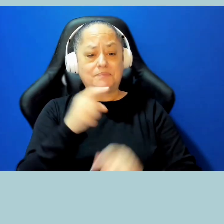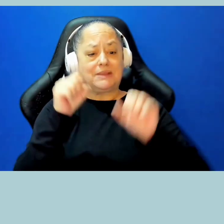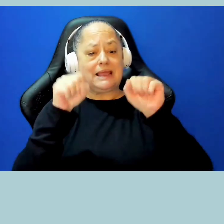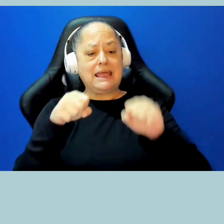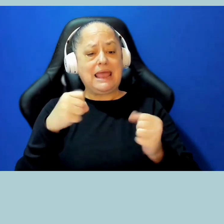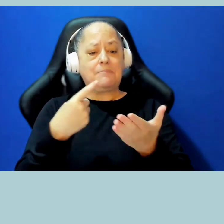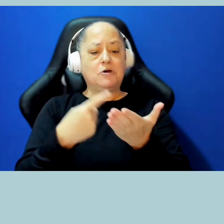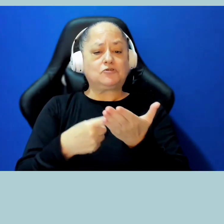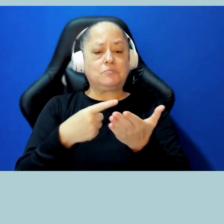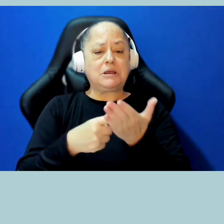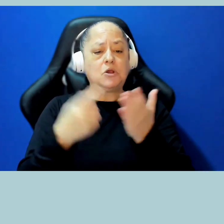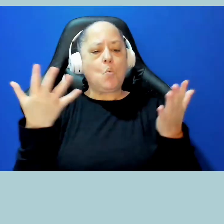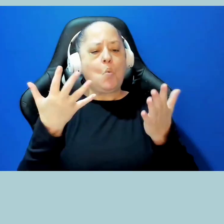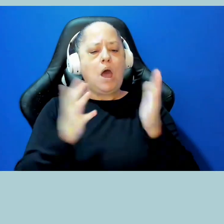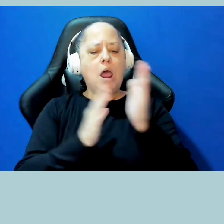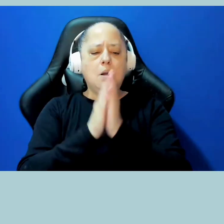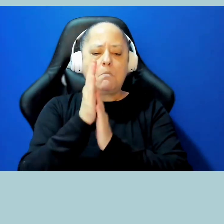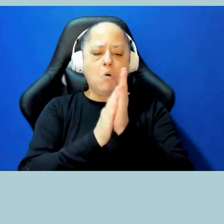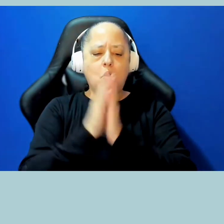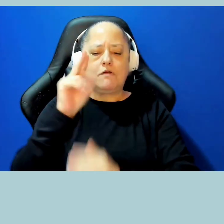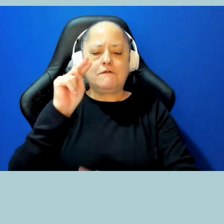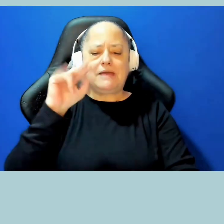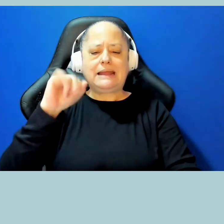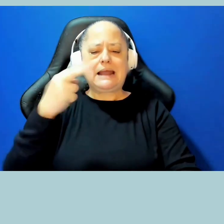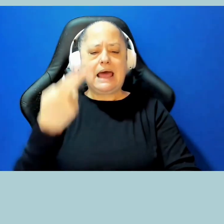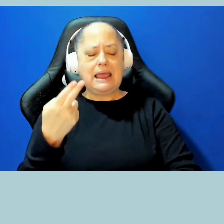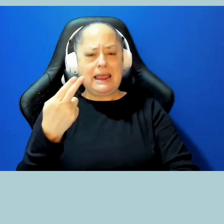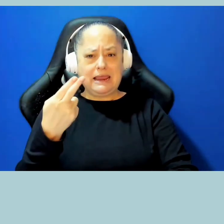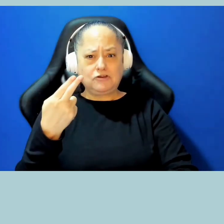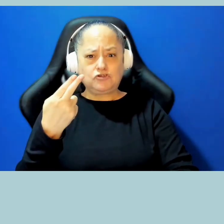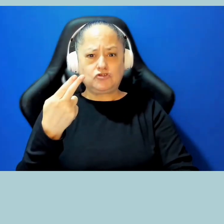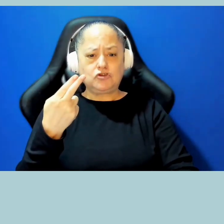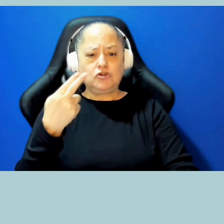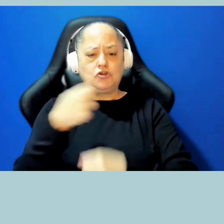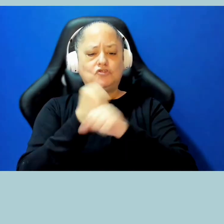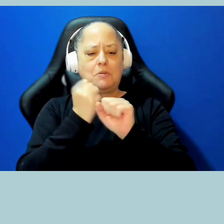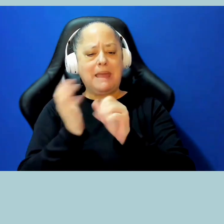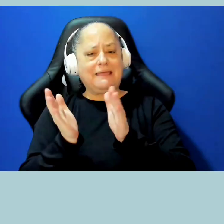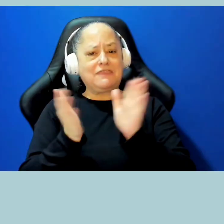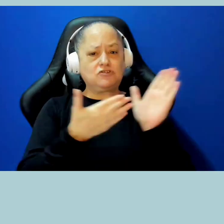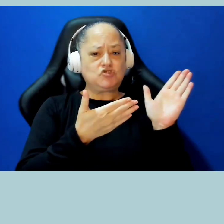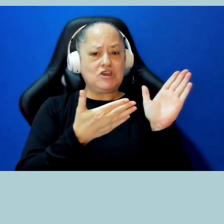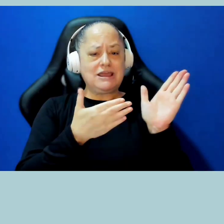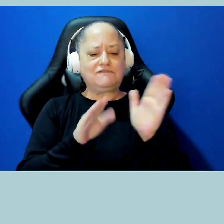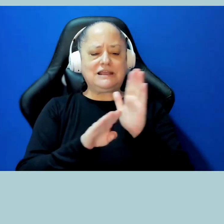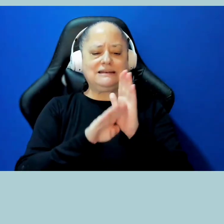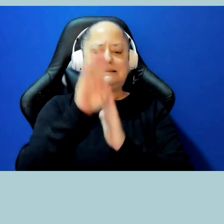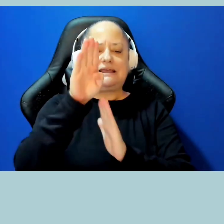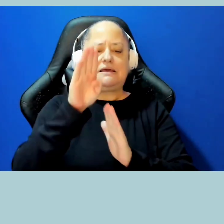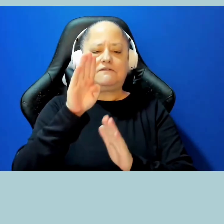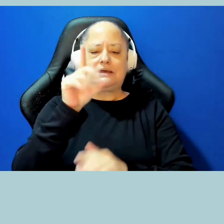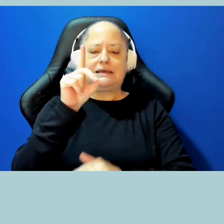about what motivated NIH to make this shift and develop really this dedicated strategic plan